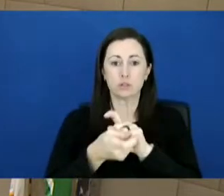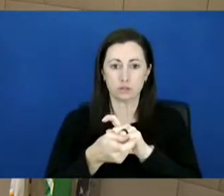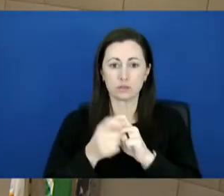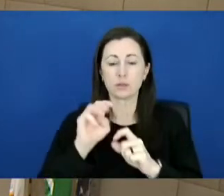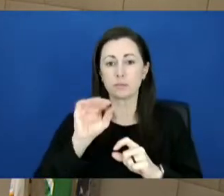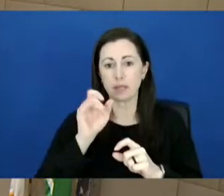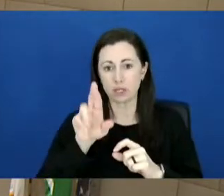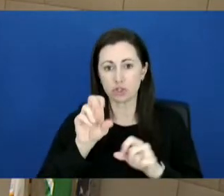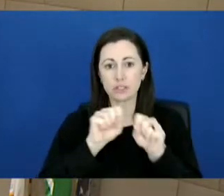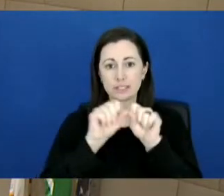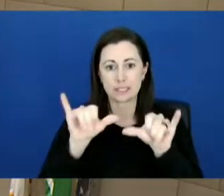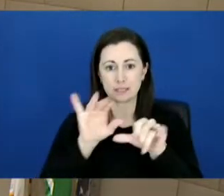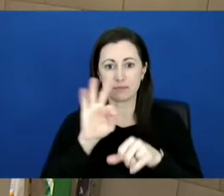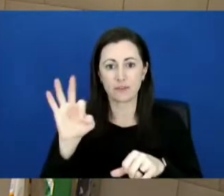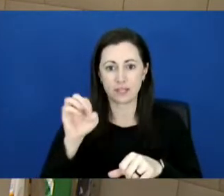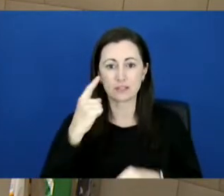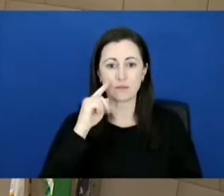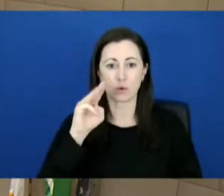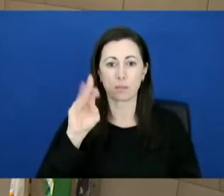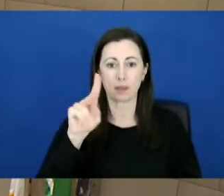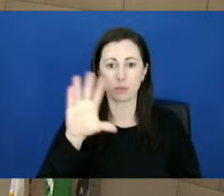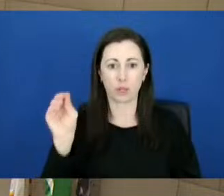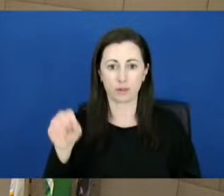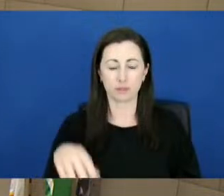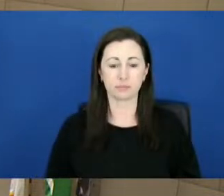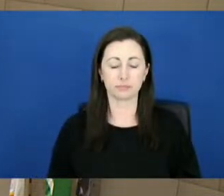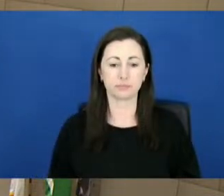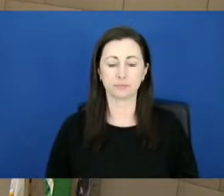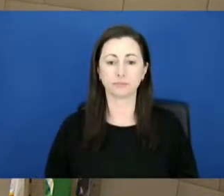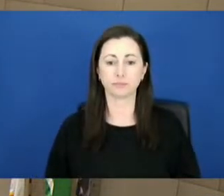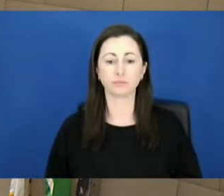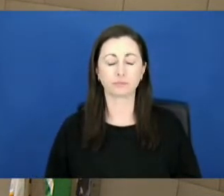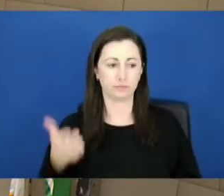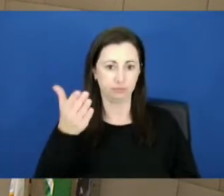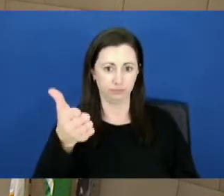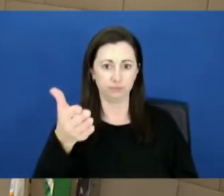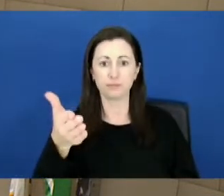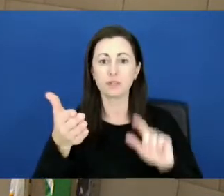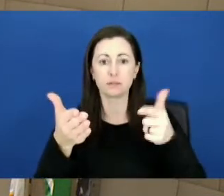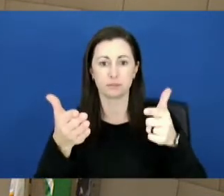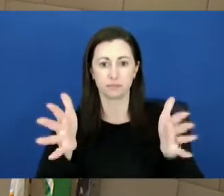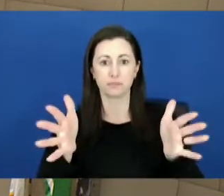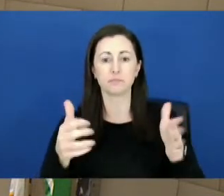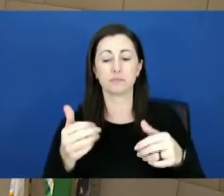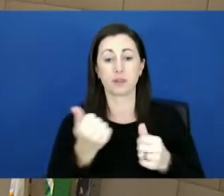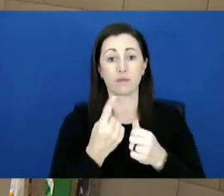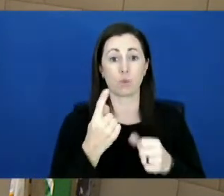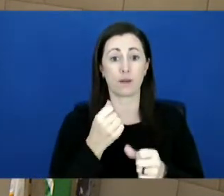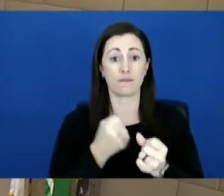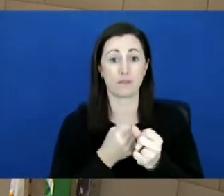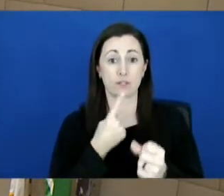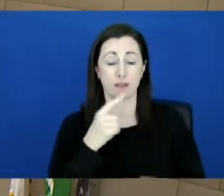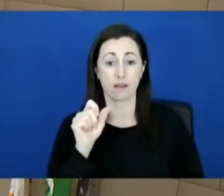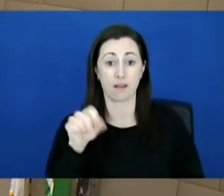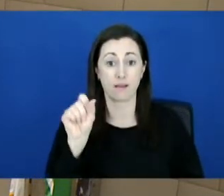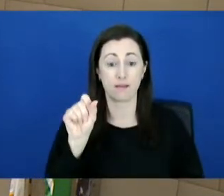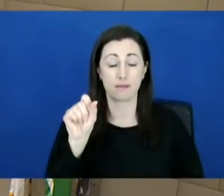RESOLUTION AUTHORIZING AMENDING MAJOR SYSTEM FEES FOR MECKLENBURG COUNTY. SECOND.